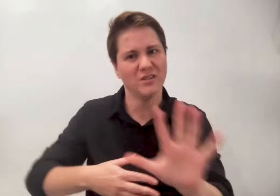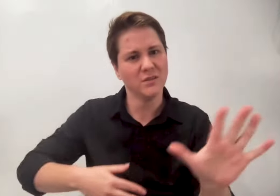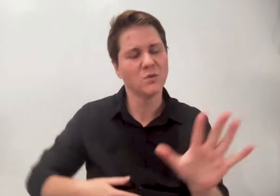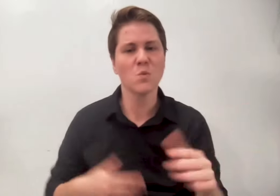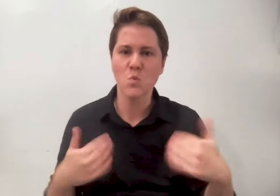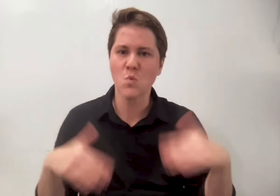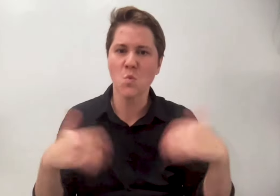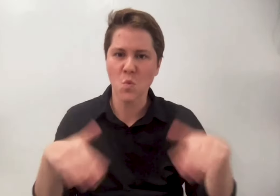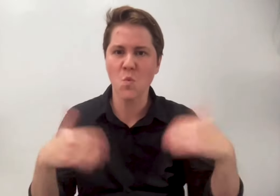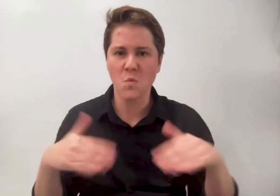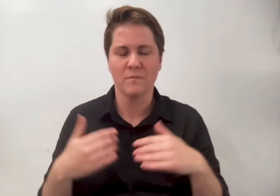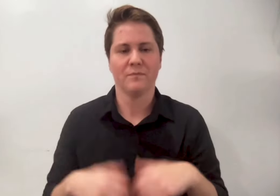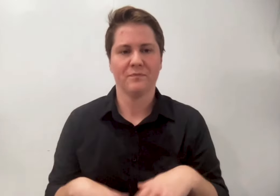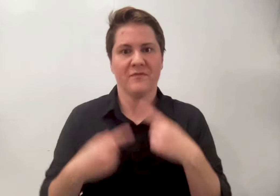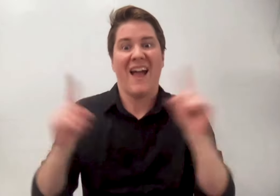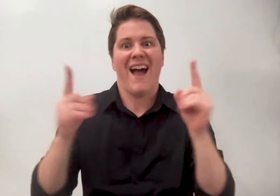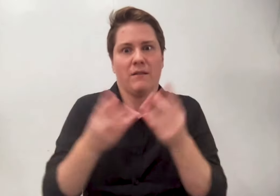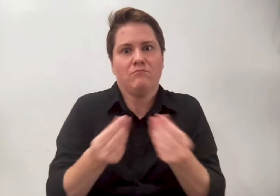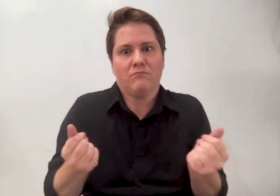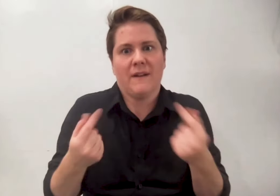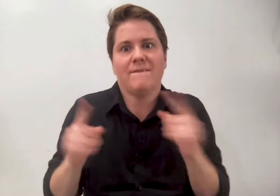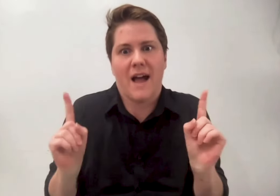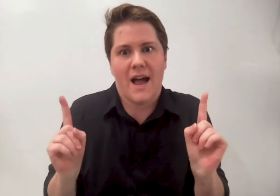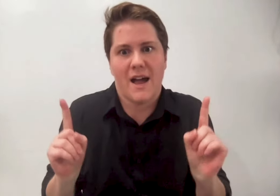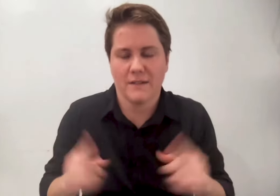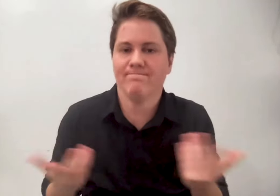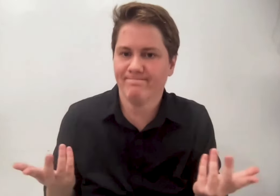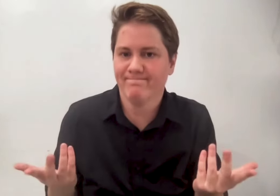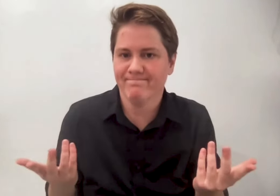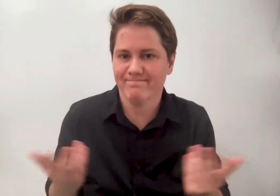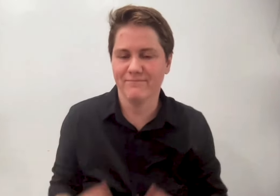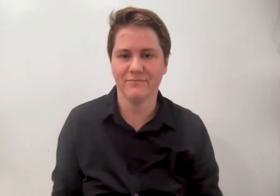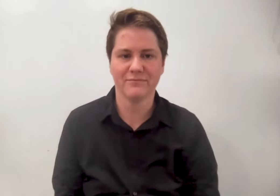It was a difficult experience and luckily it did resolve